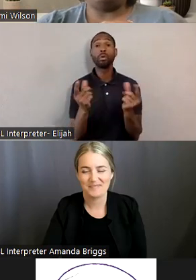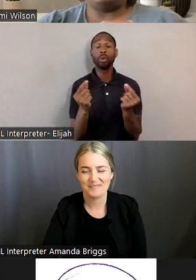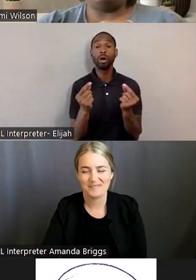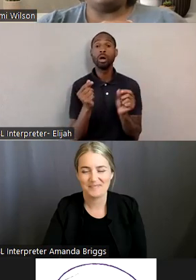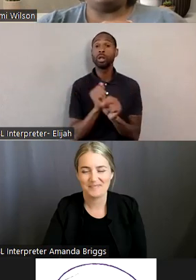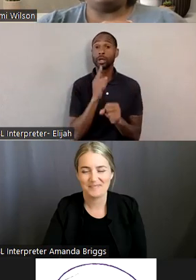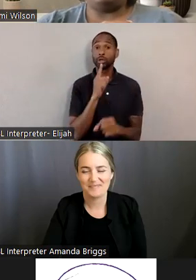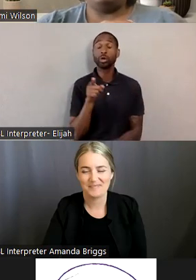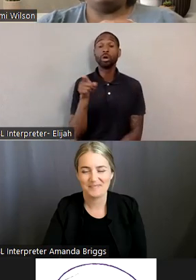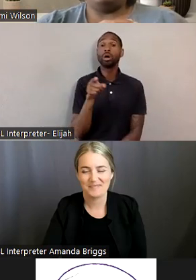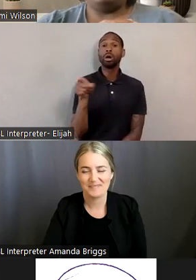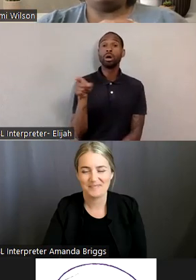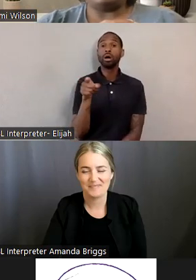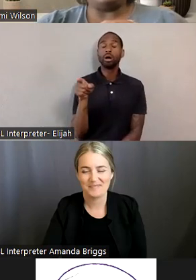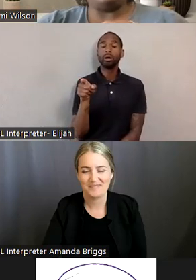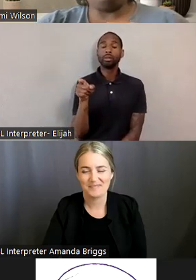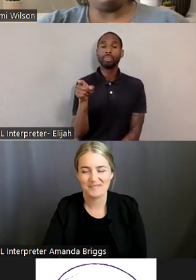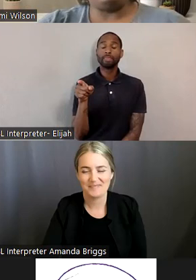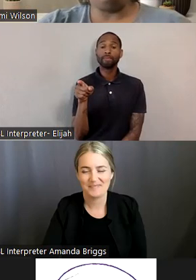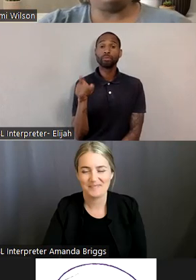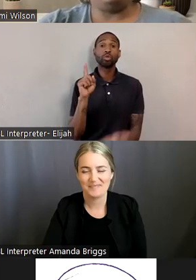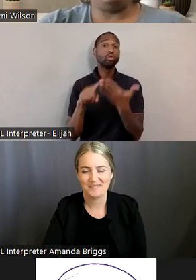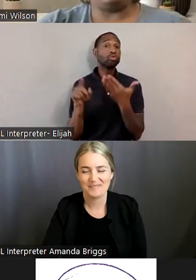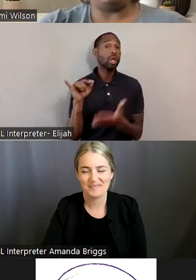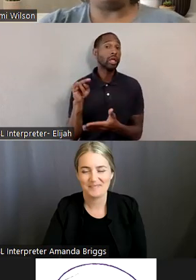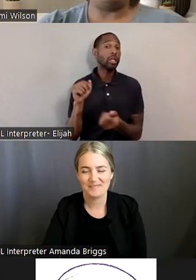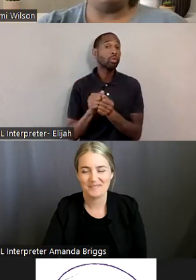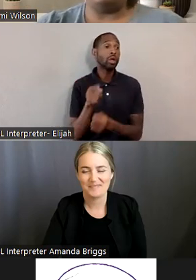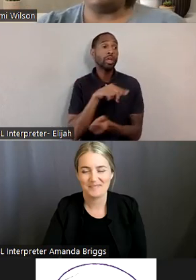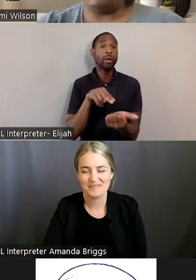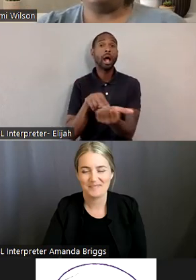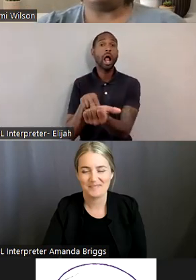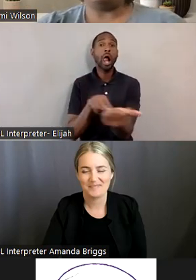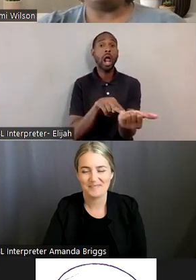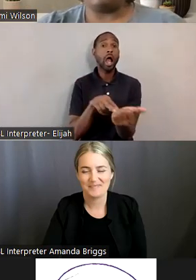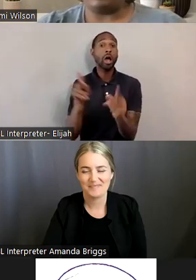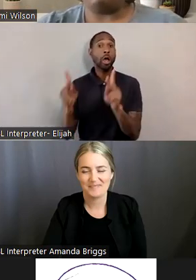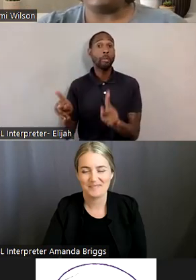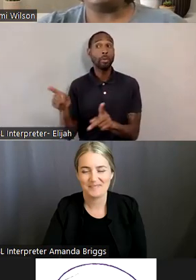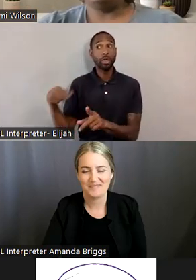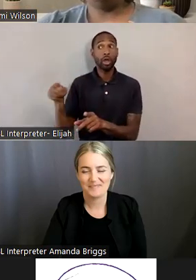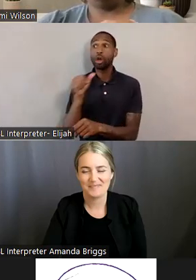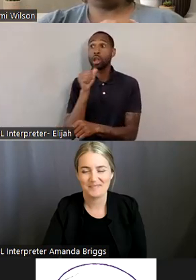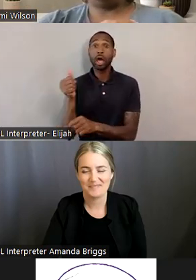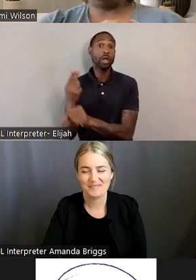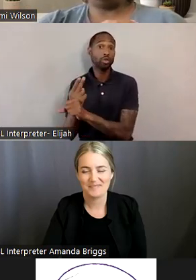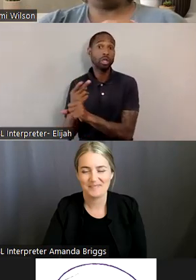that we're checking in with those who are not using who are in recovery.